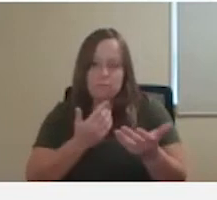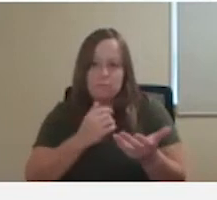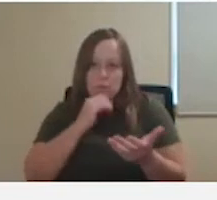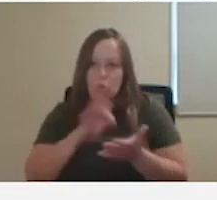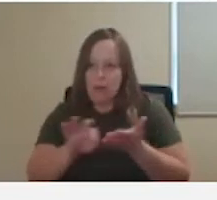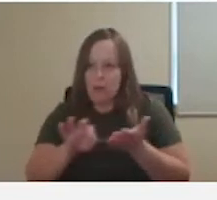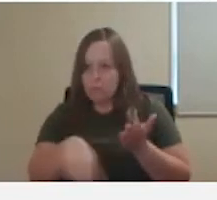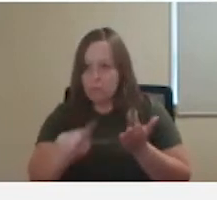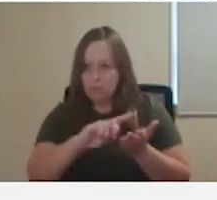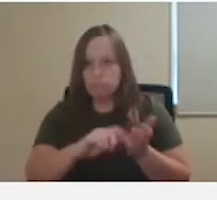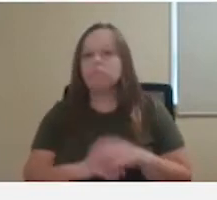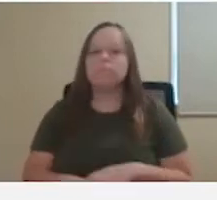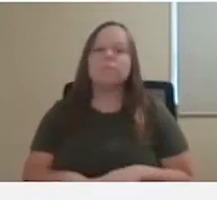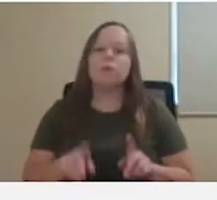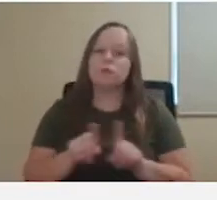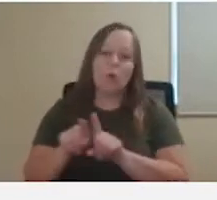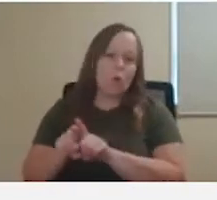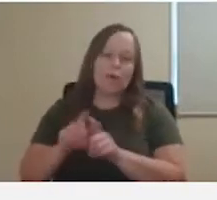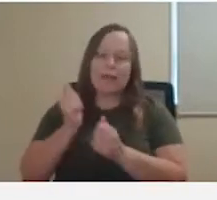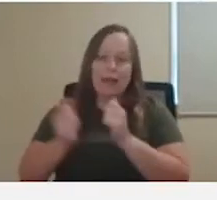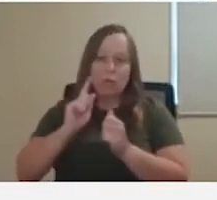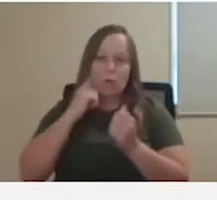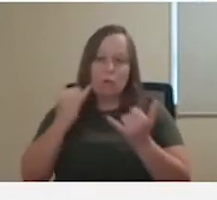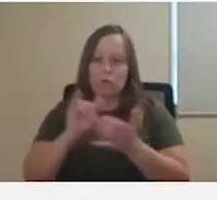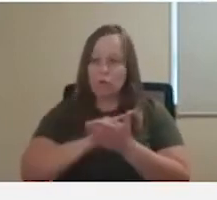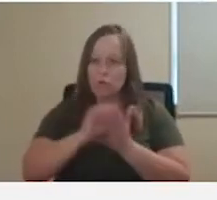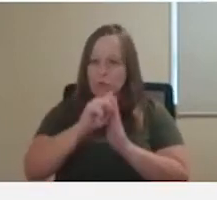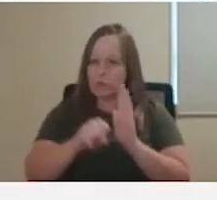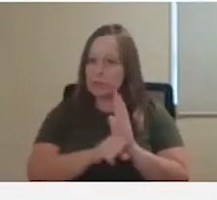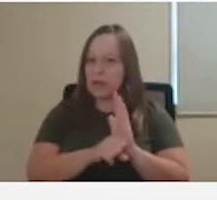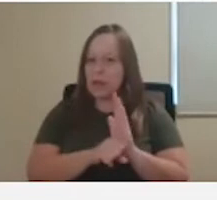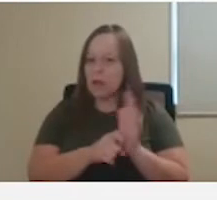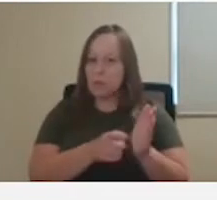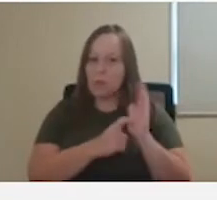And as always, with everywhere in New York State right now,